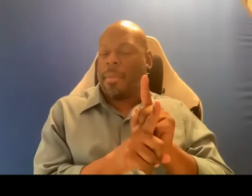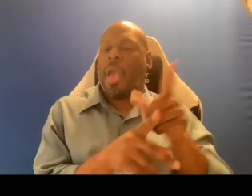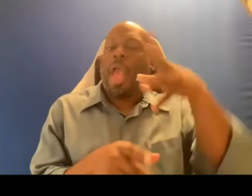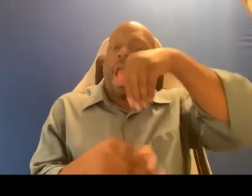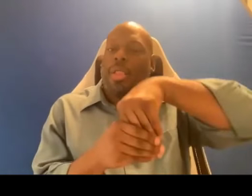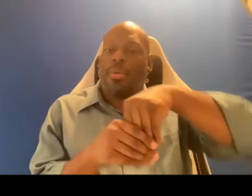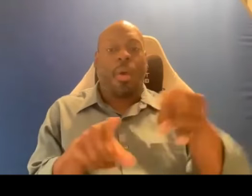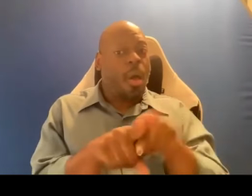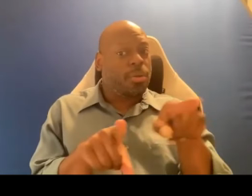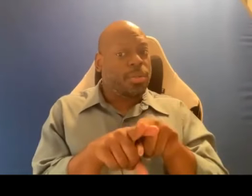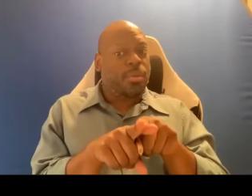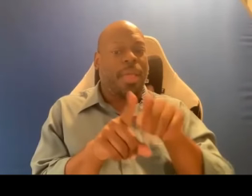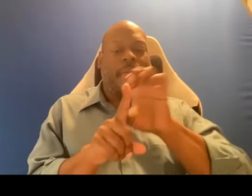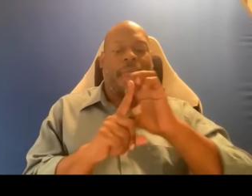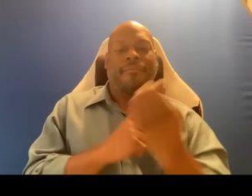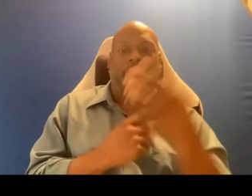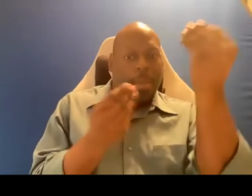the student could not otherwise access through hearing and vision.